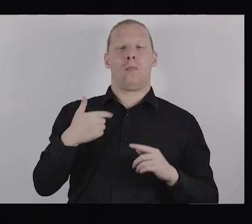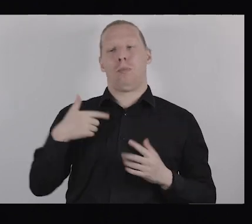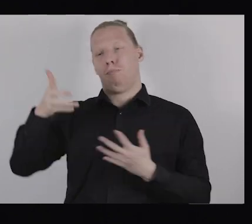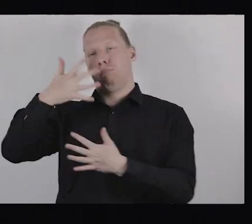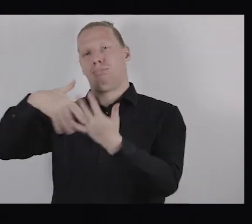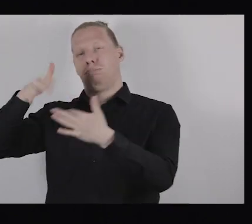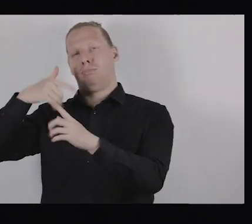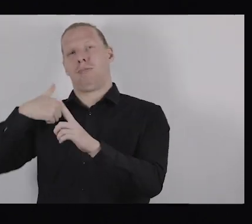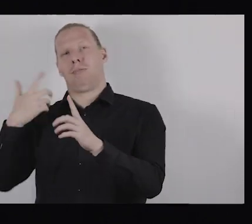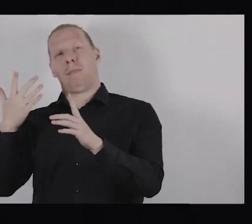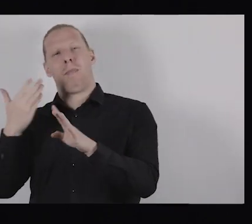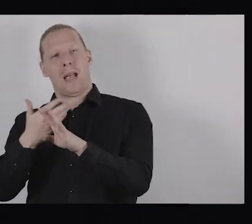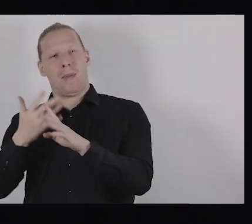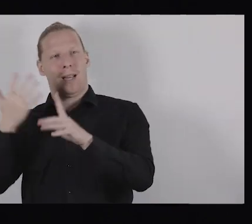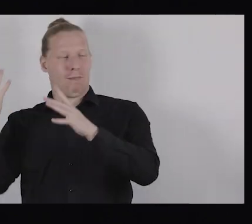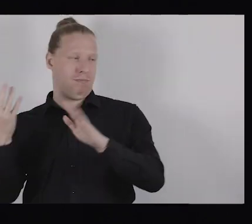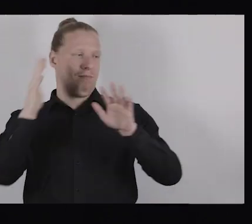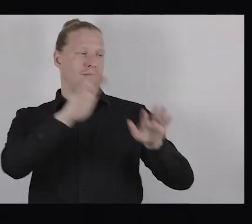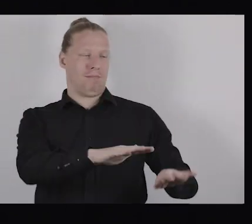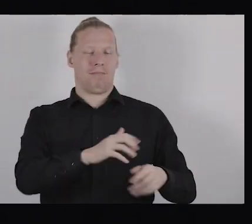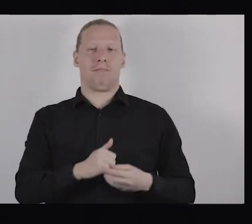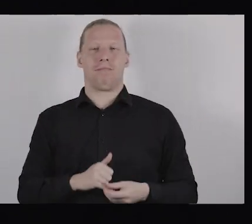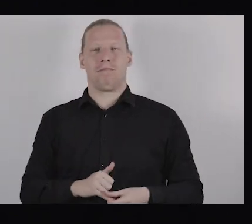with our kids, awaiting my return.